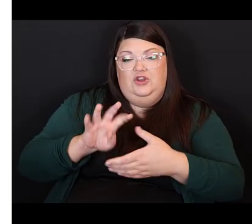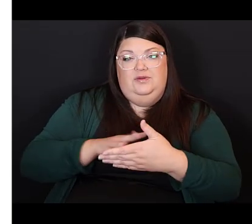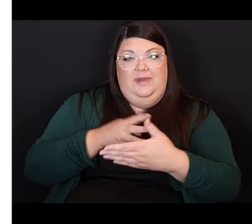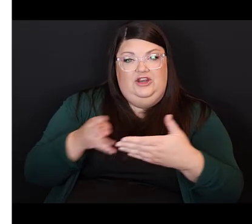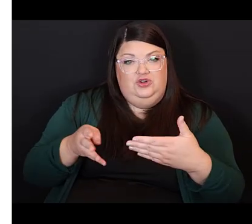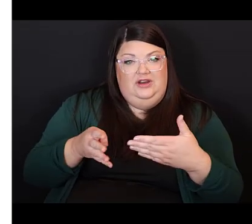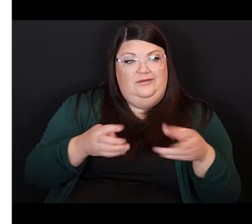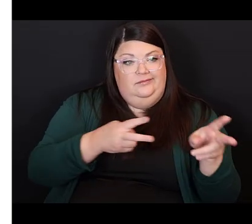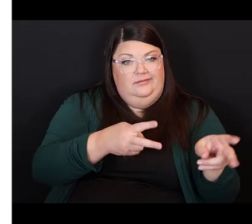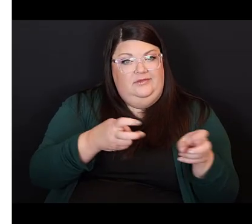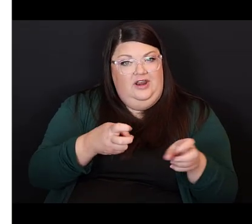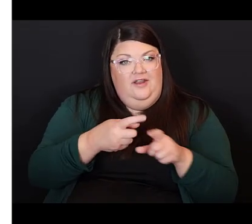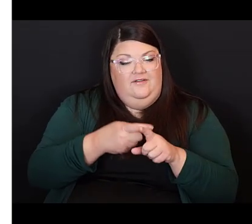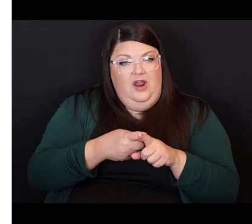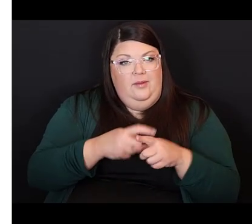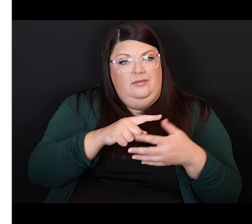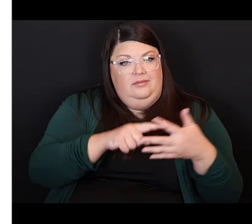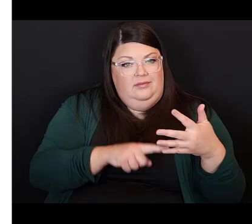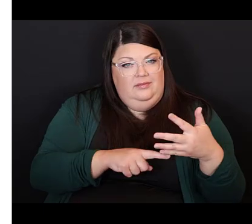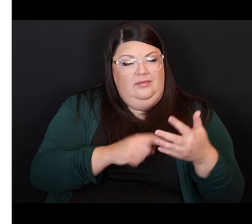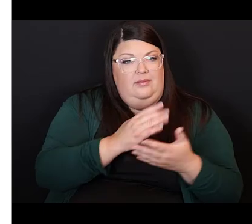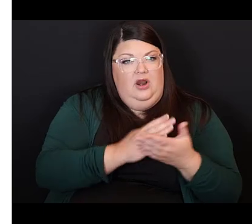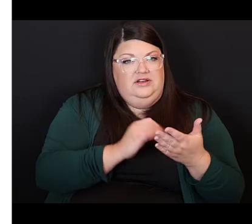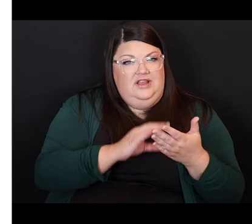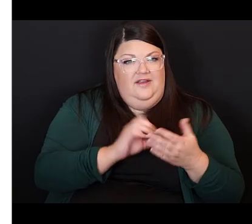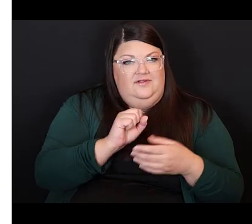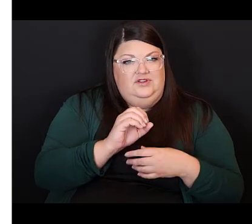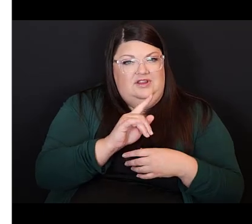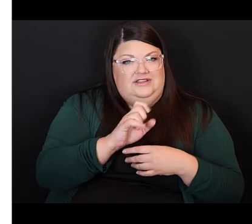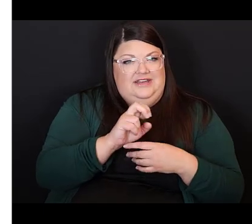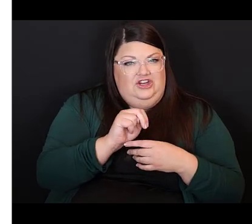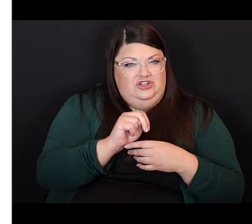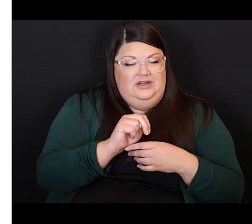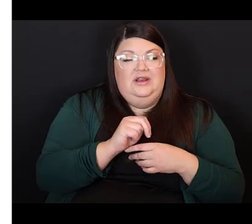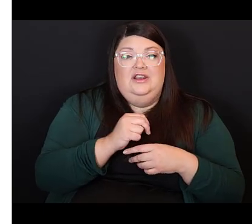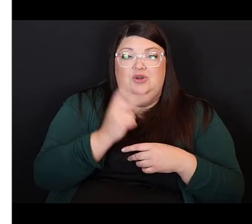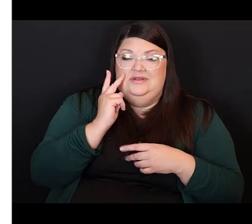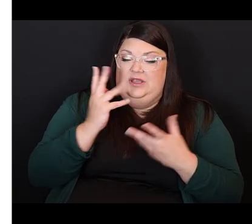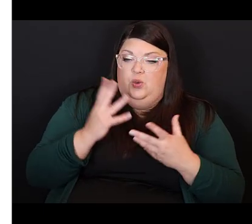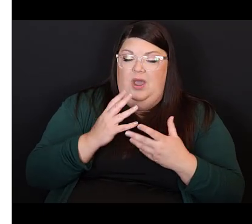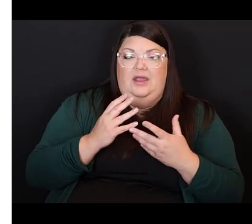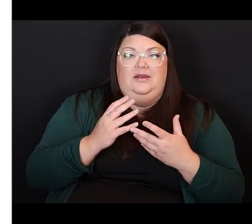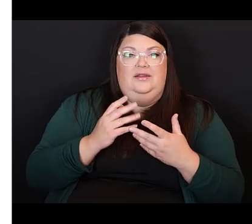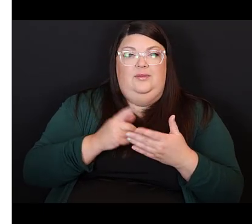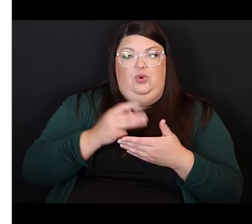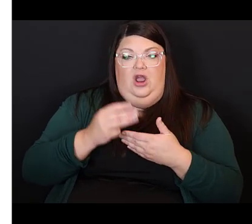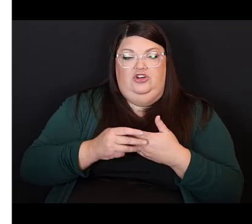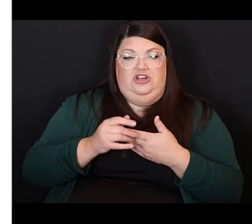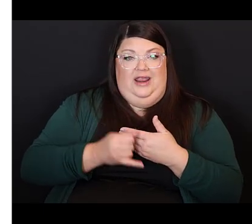from the components in the solicitation, used to see what the program’s priorities were in terms of